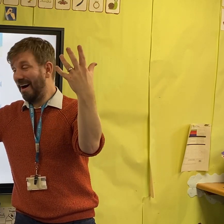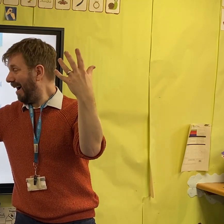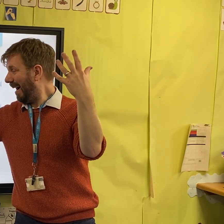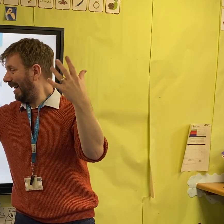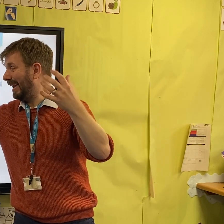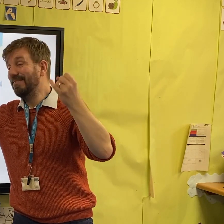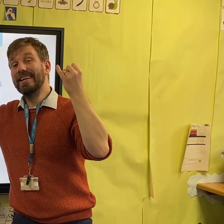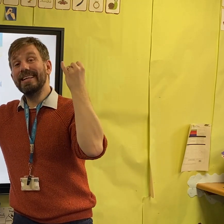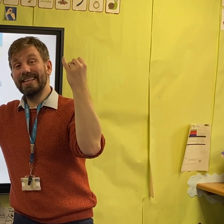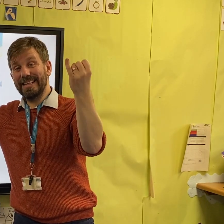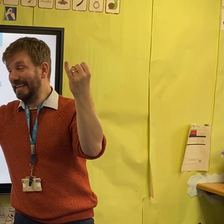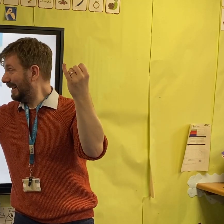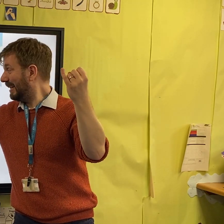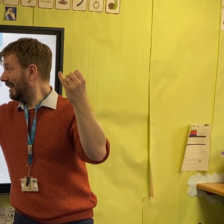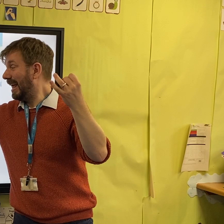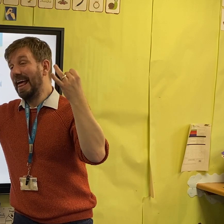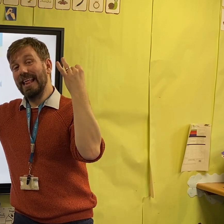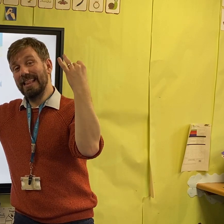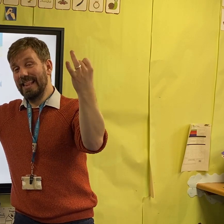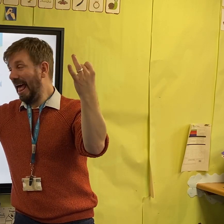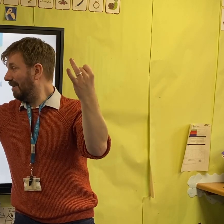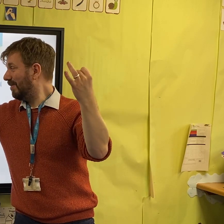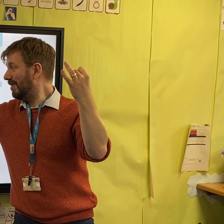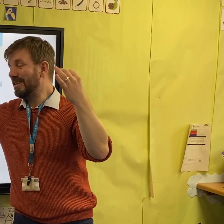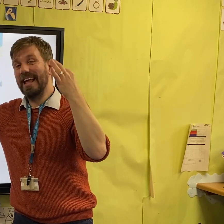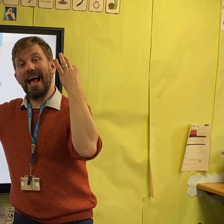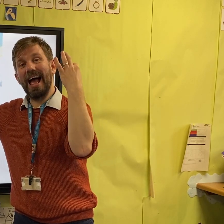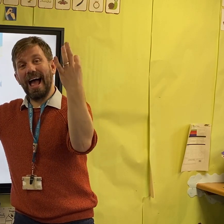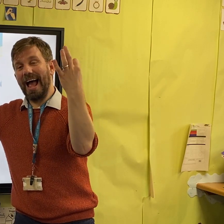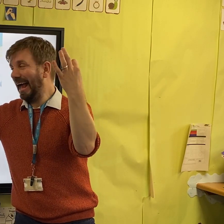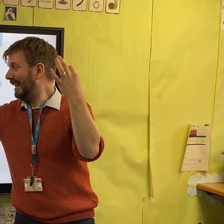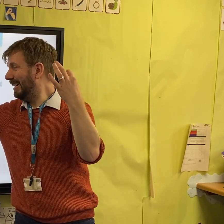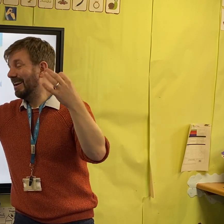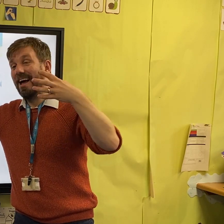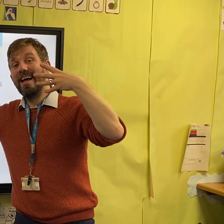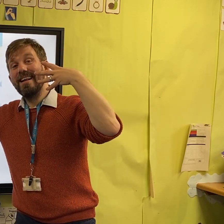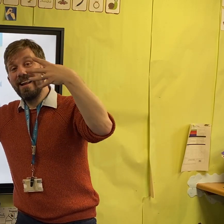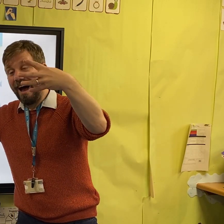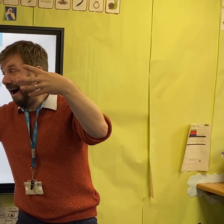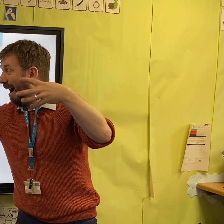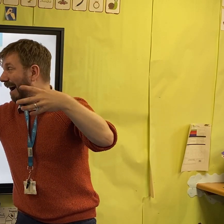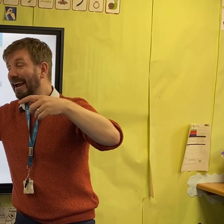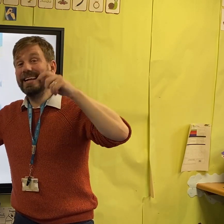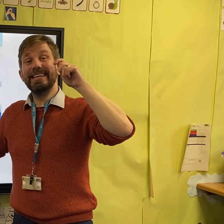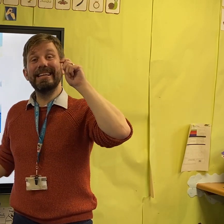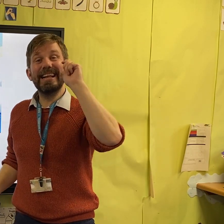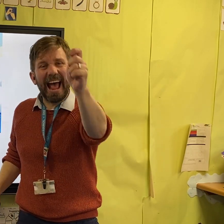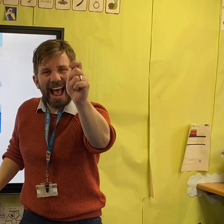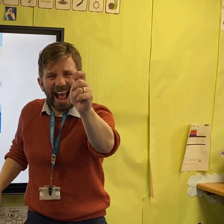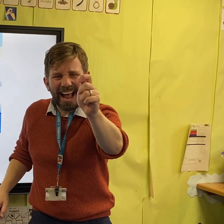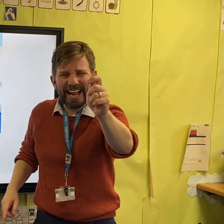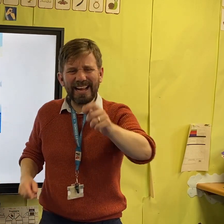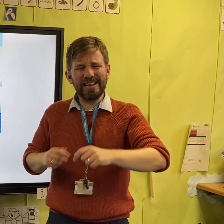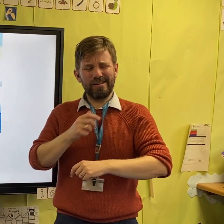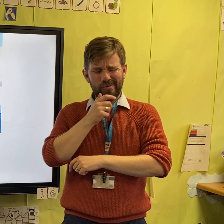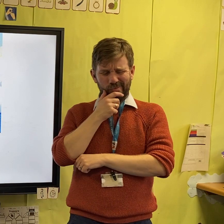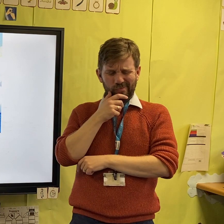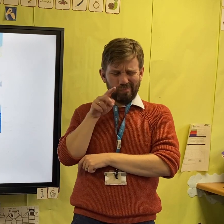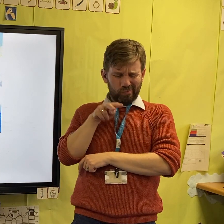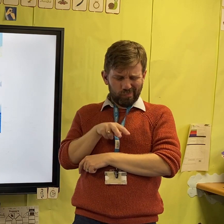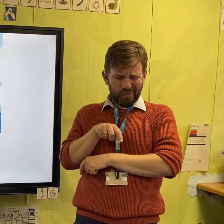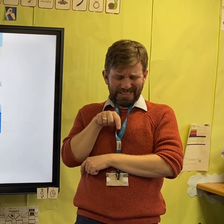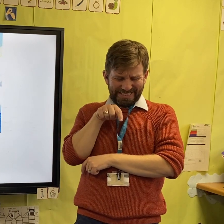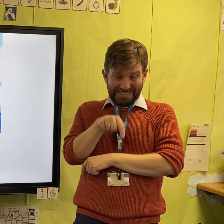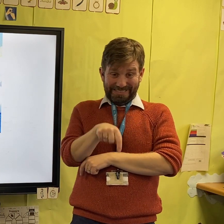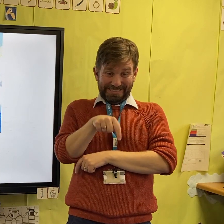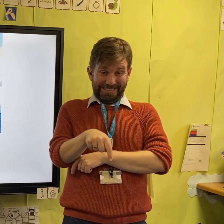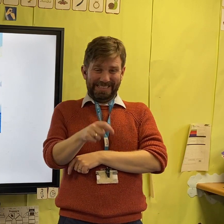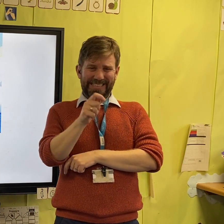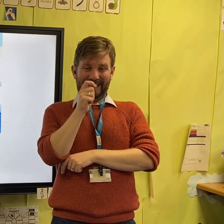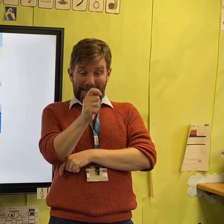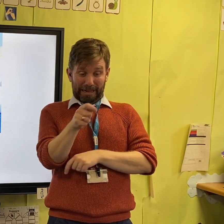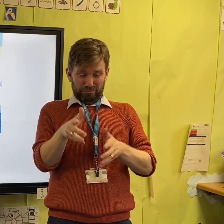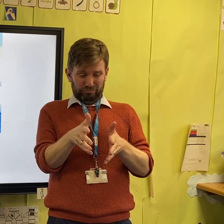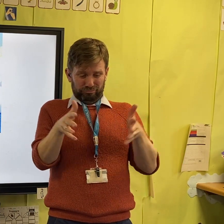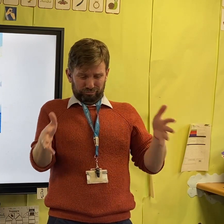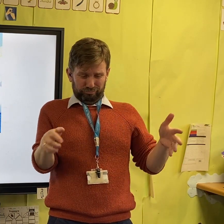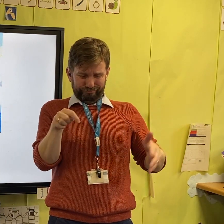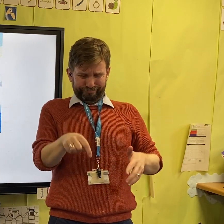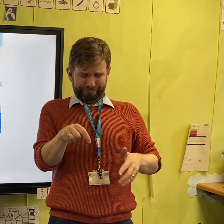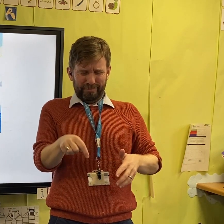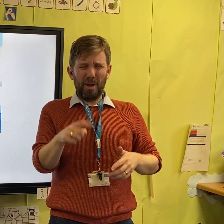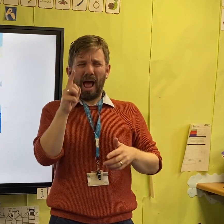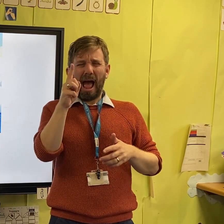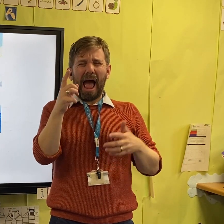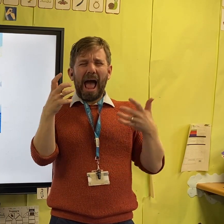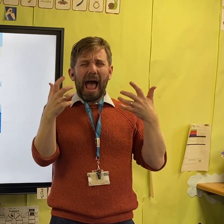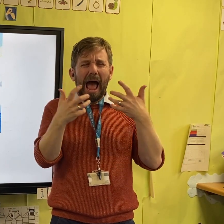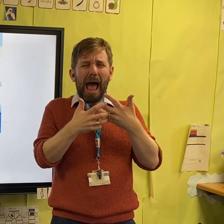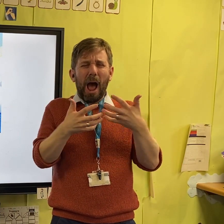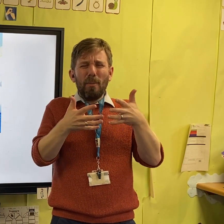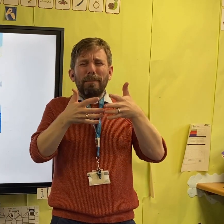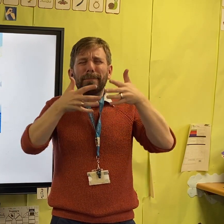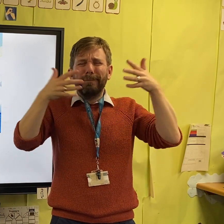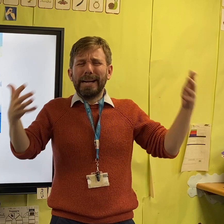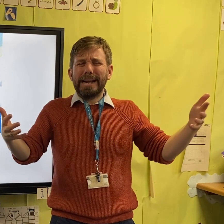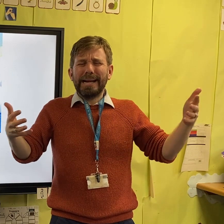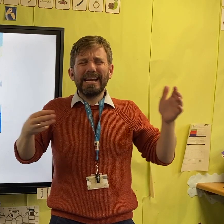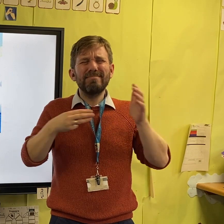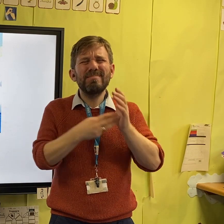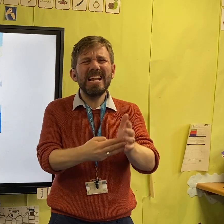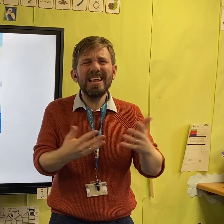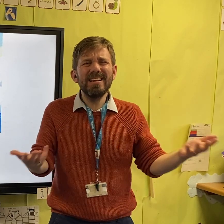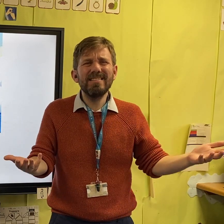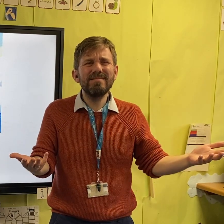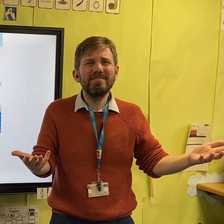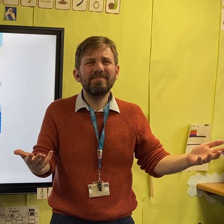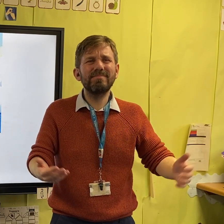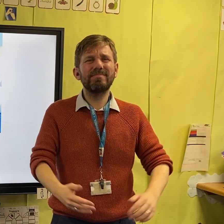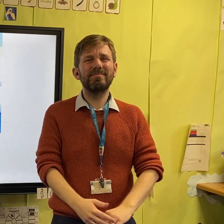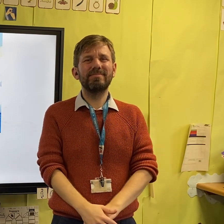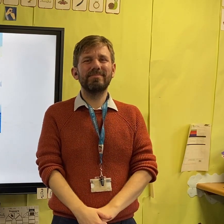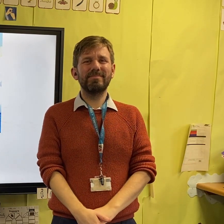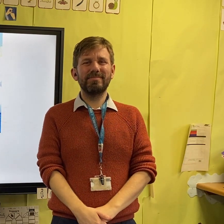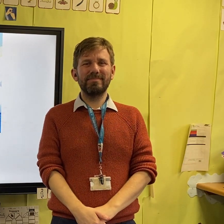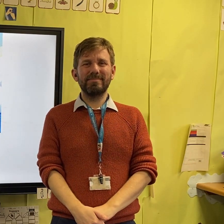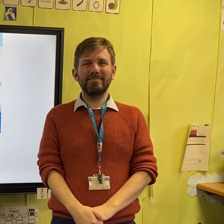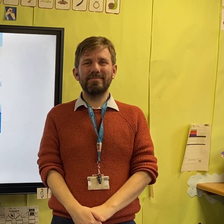5 6 7 8 9 10. Oh! 10 is a big number of fish for breakfast he said, but if 10's this big,